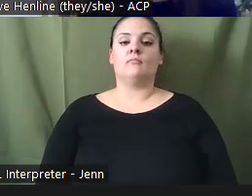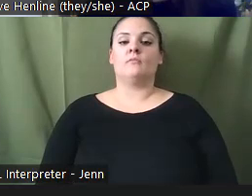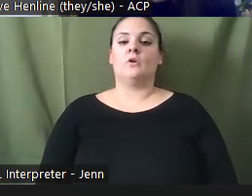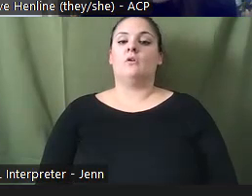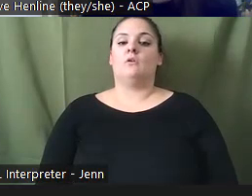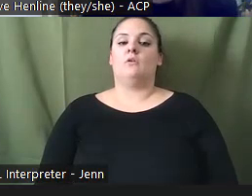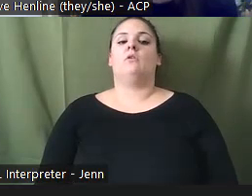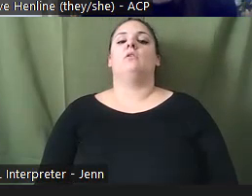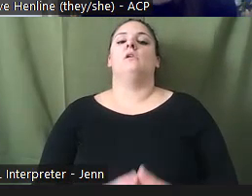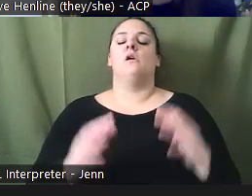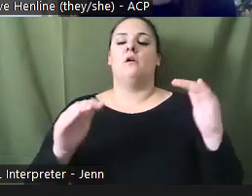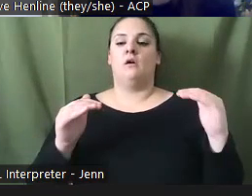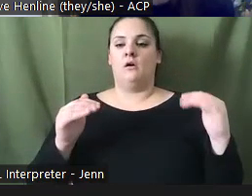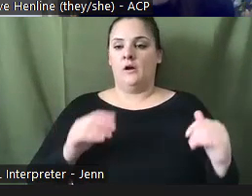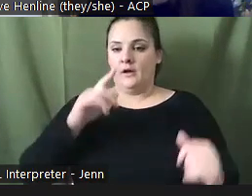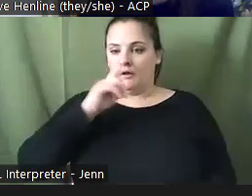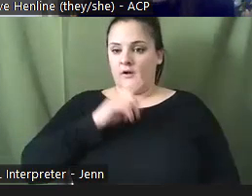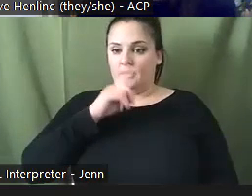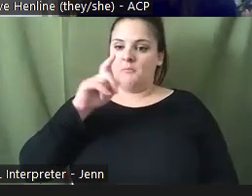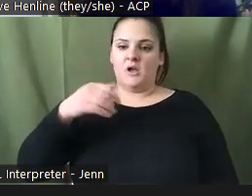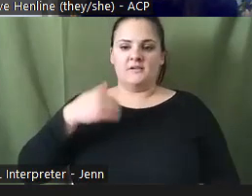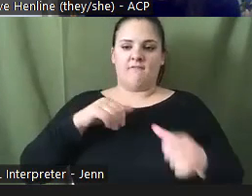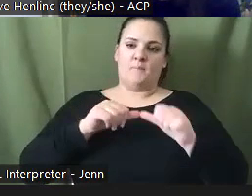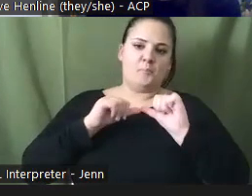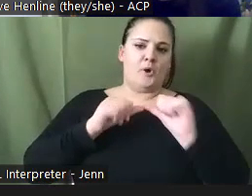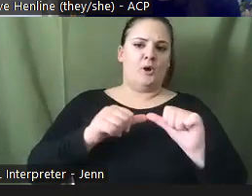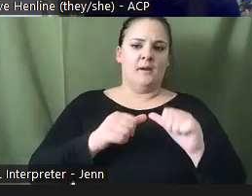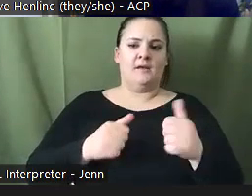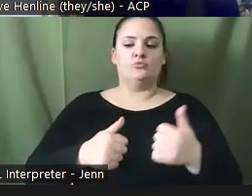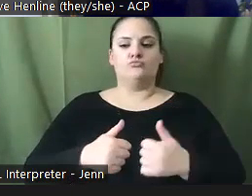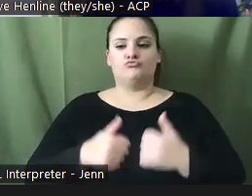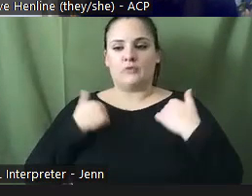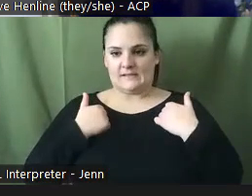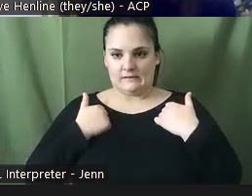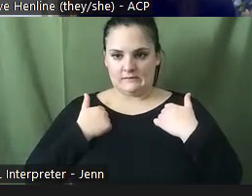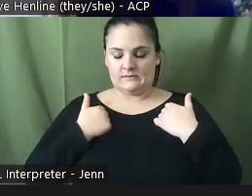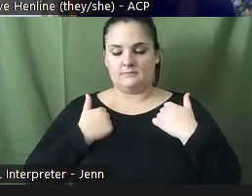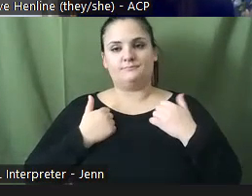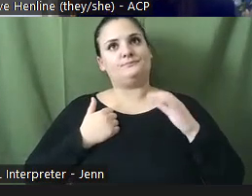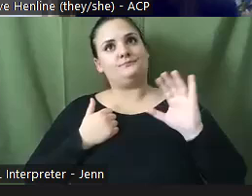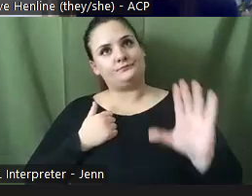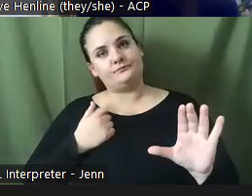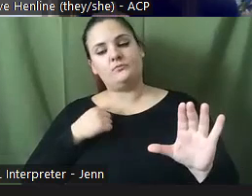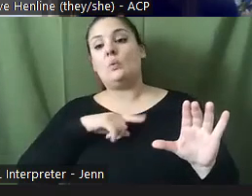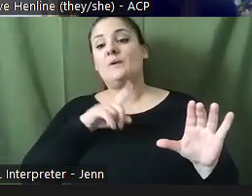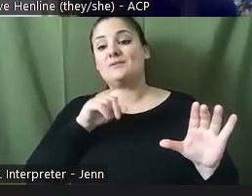live in a permanent residence to be eligible. We do have to have an address to put on the